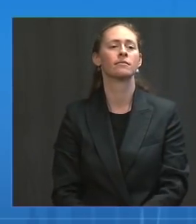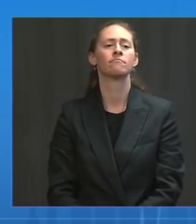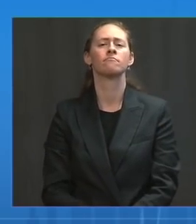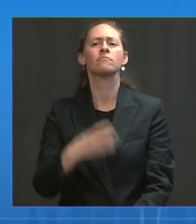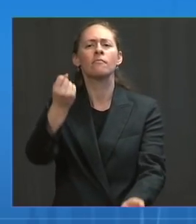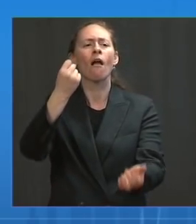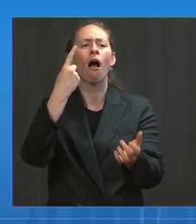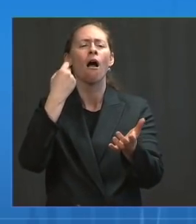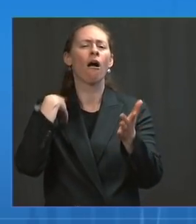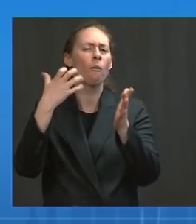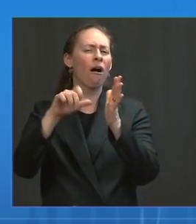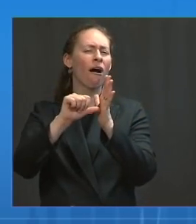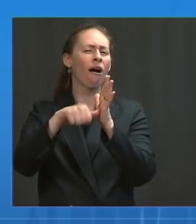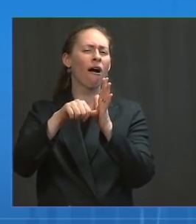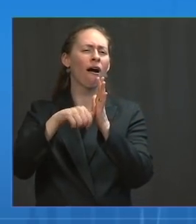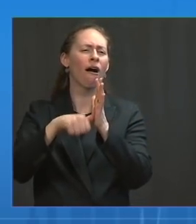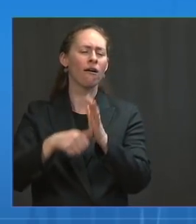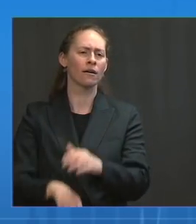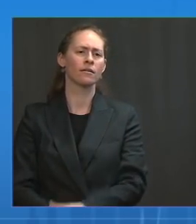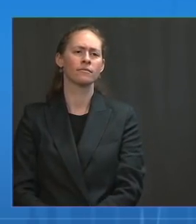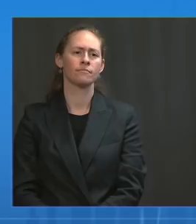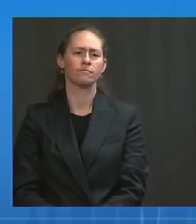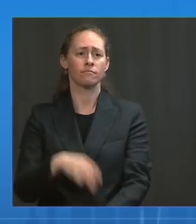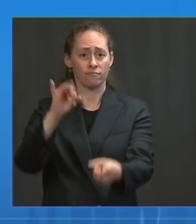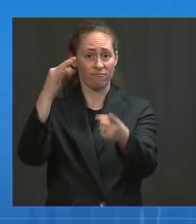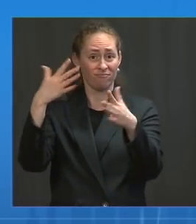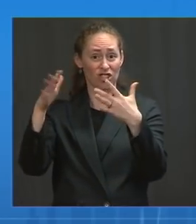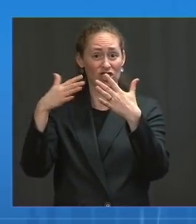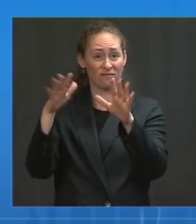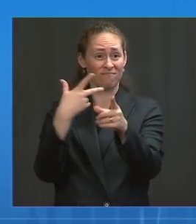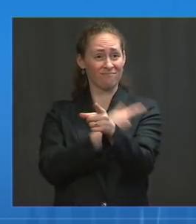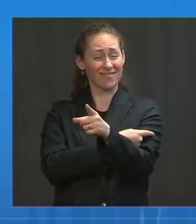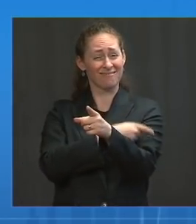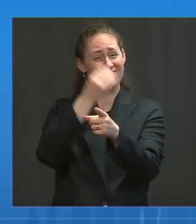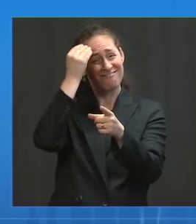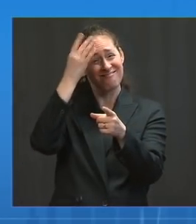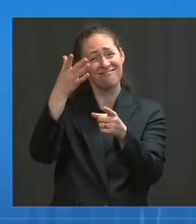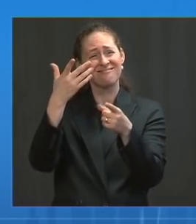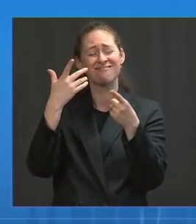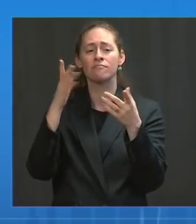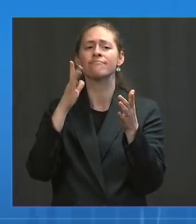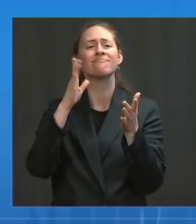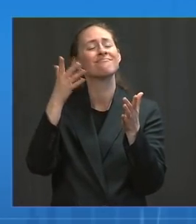that if you are vaccinated, you have a very high degree of protection,